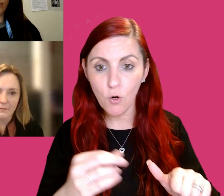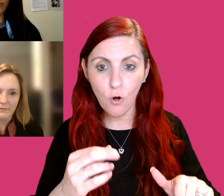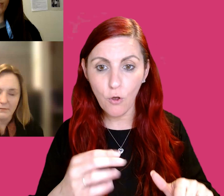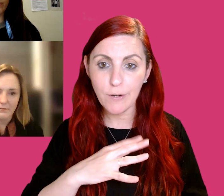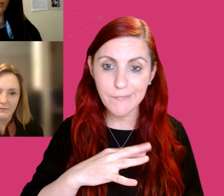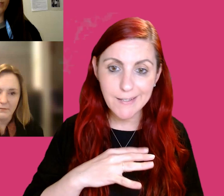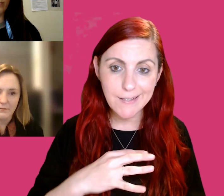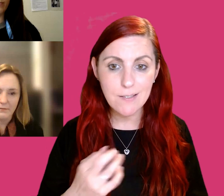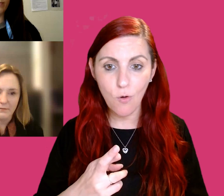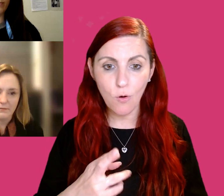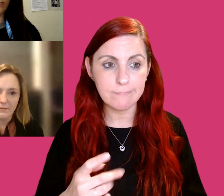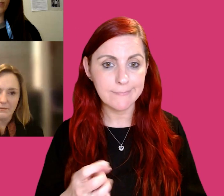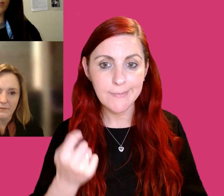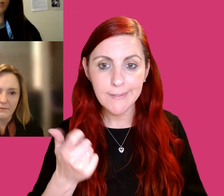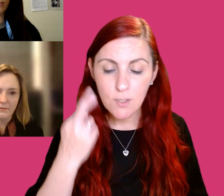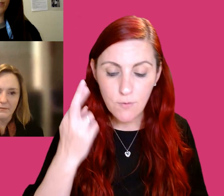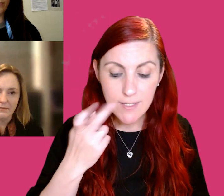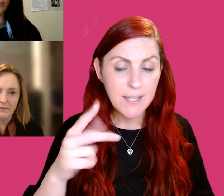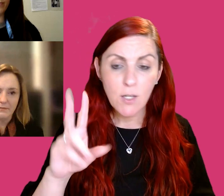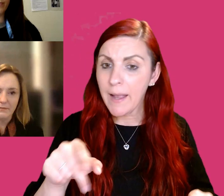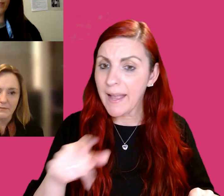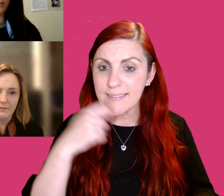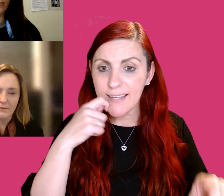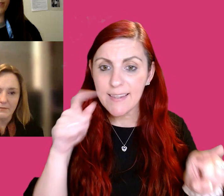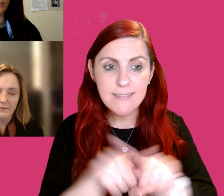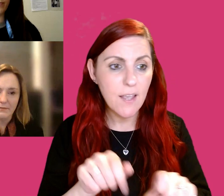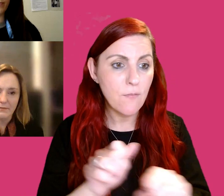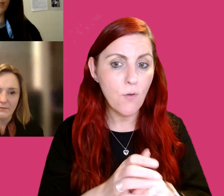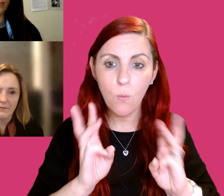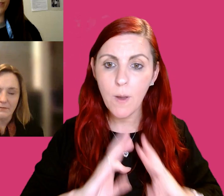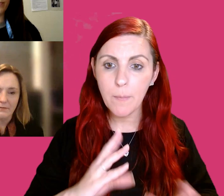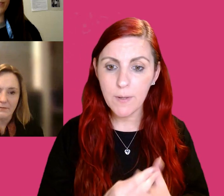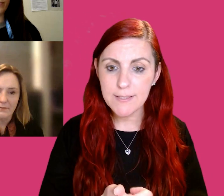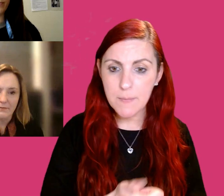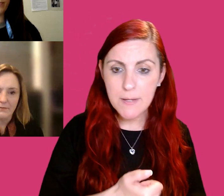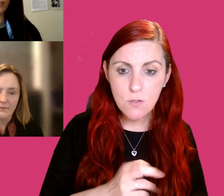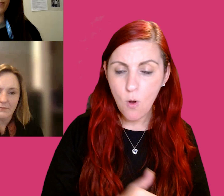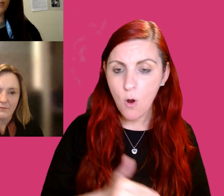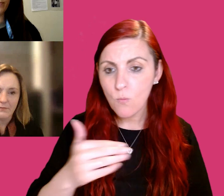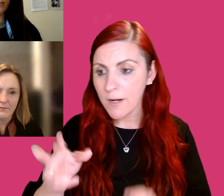we could say the same with you know women with diabetes or pregnant women in general pregnant